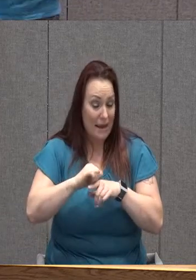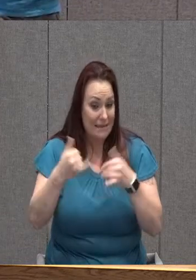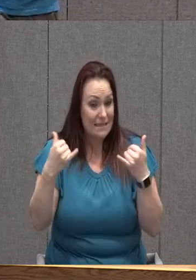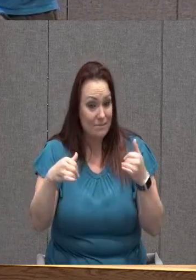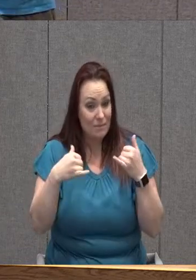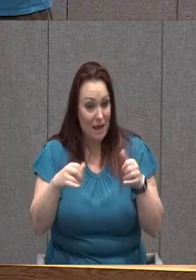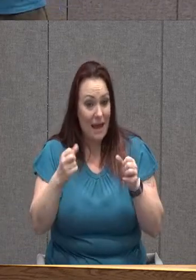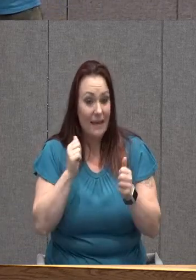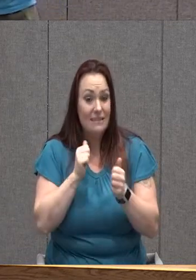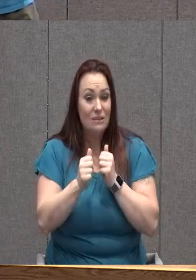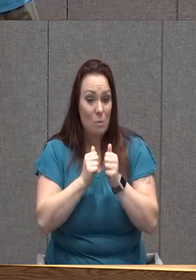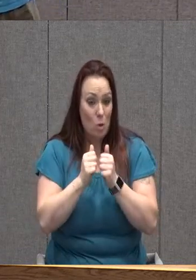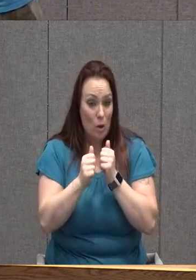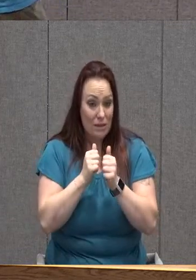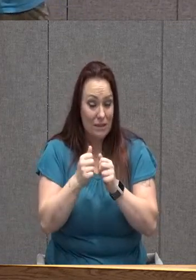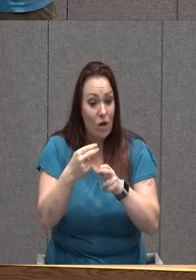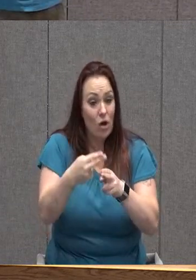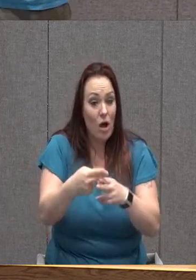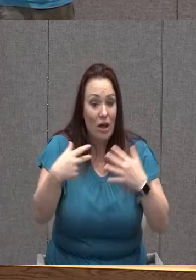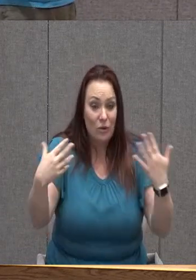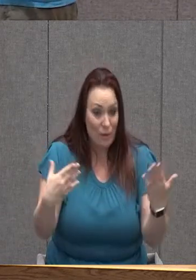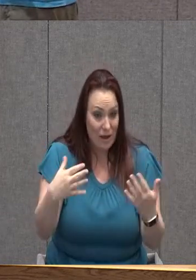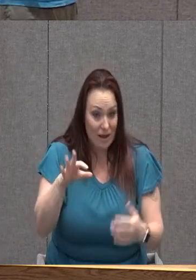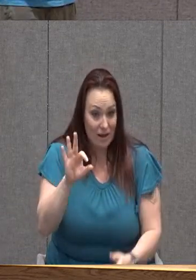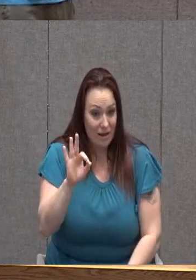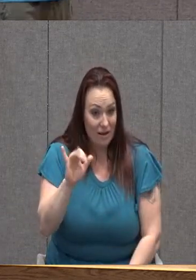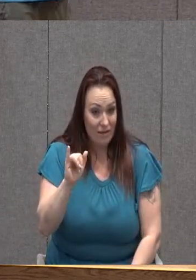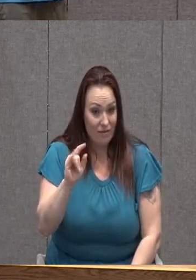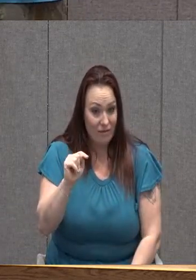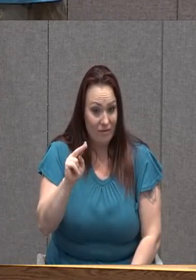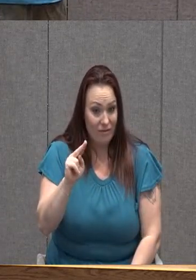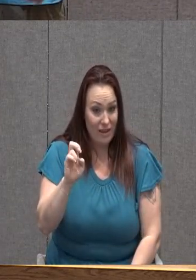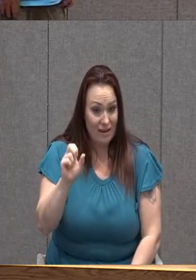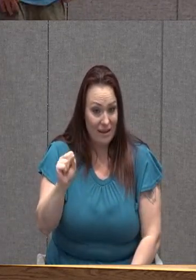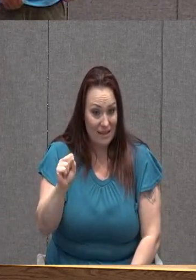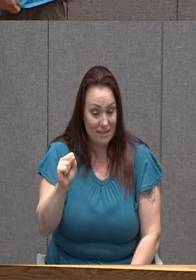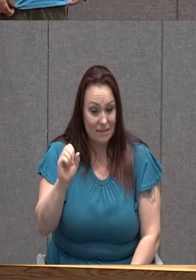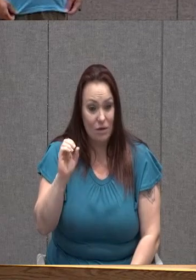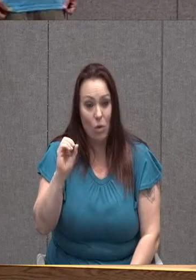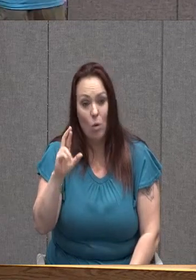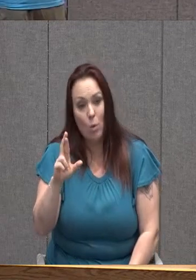So, to be able to help your team, if you're gonna play soccer, or play volleyball,